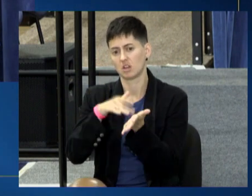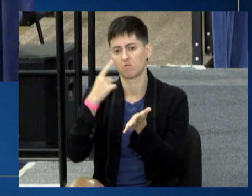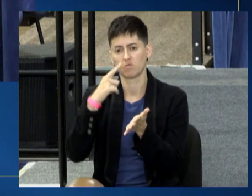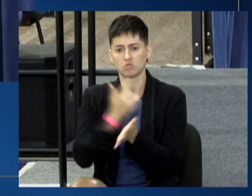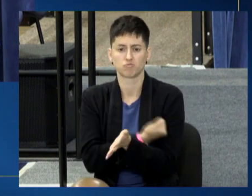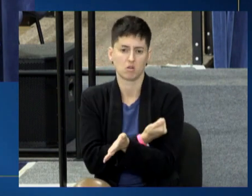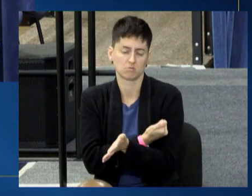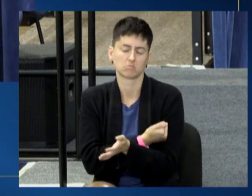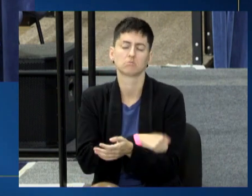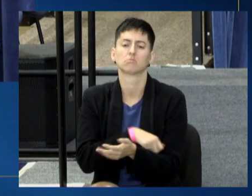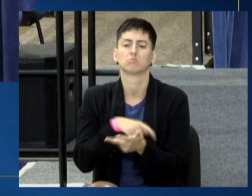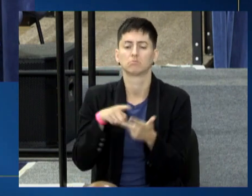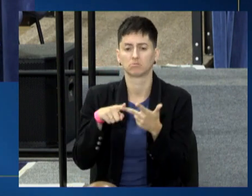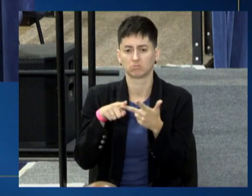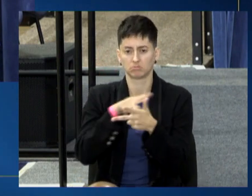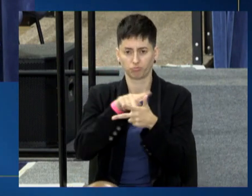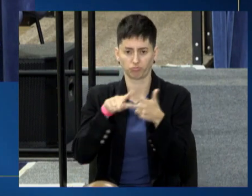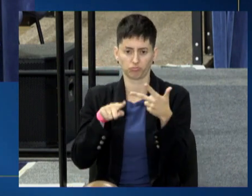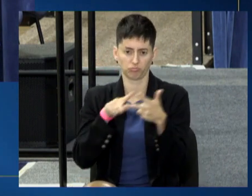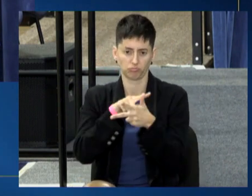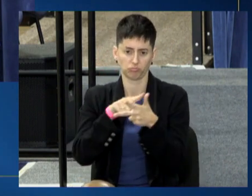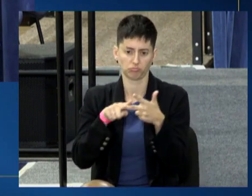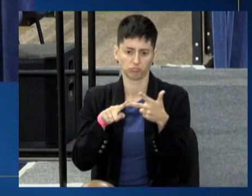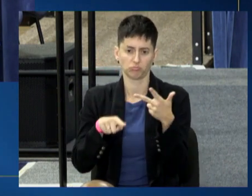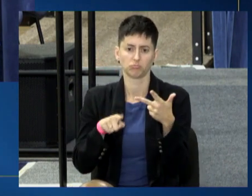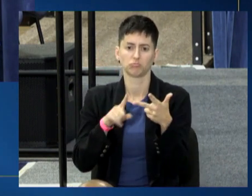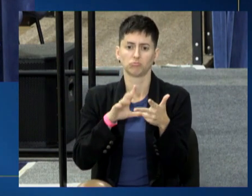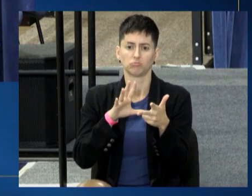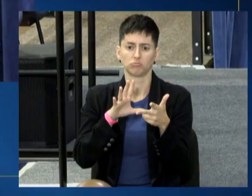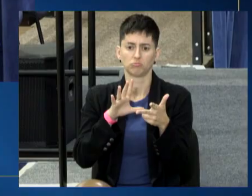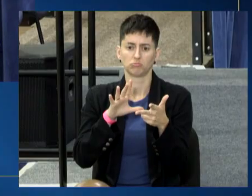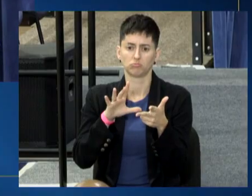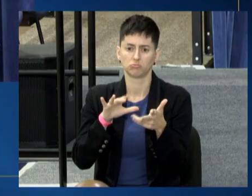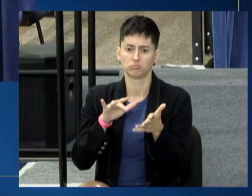And all these centers are organized around the product type as I've demonstrated, biologics,